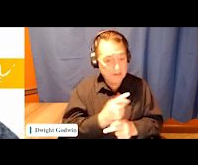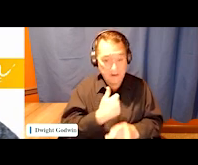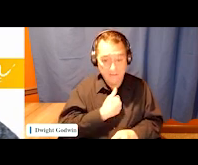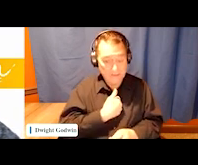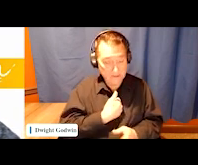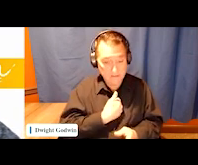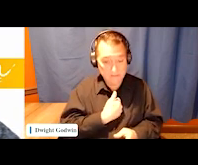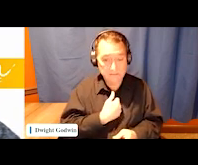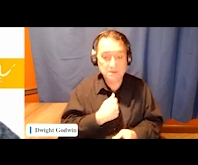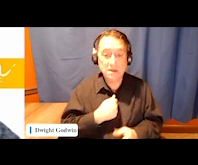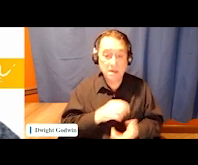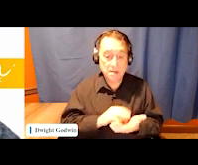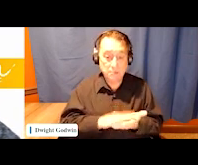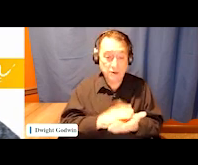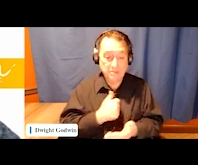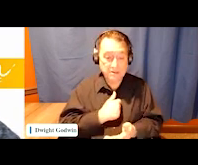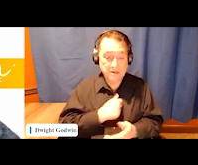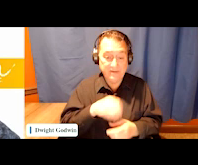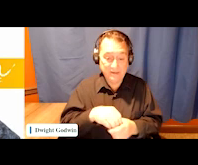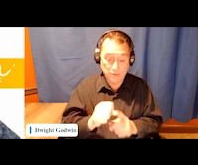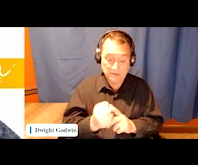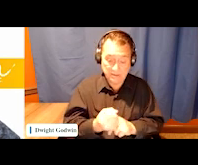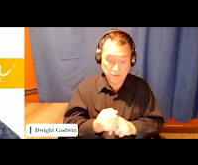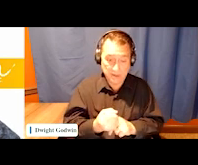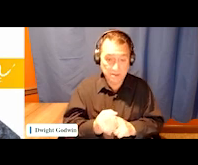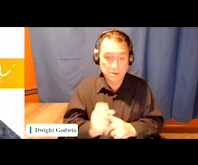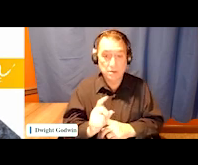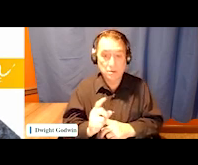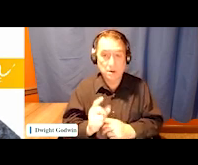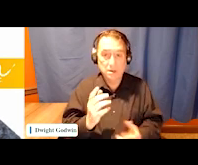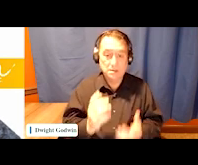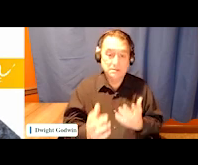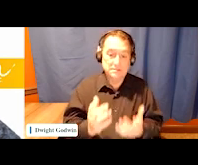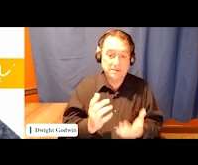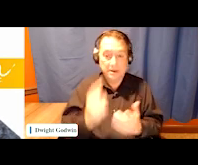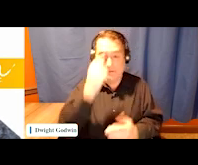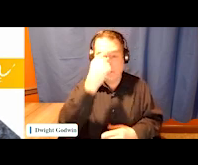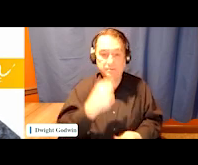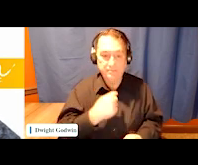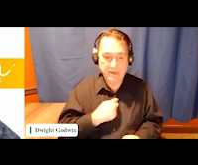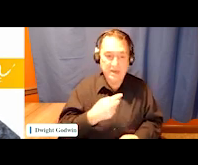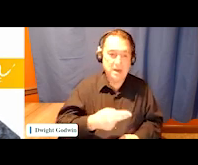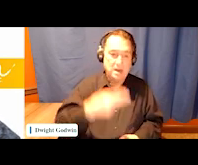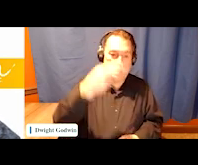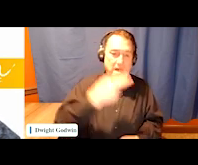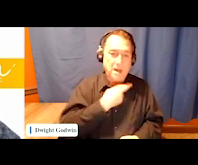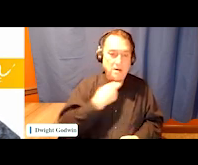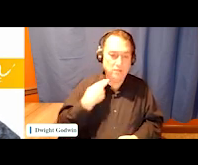and I'm putting myself in situations where it might be, for me, high risk of relapsing,